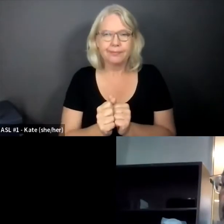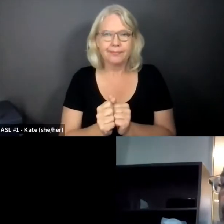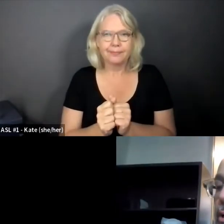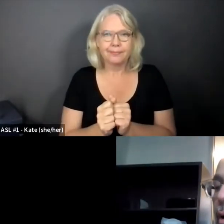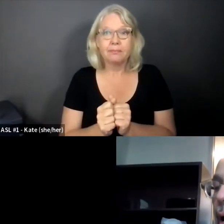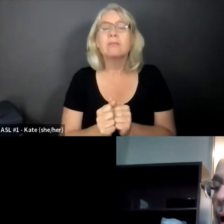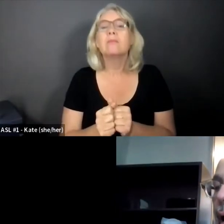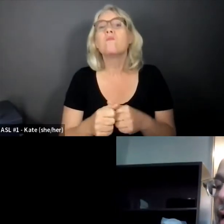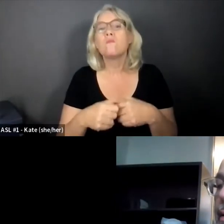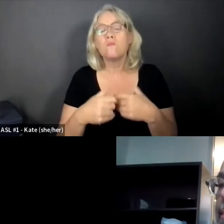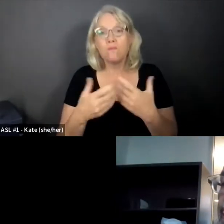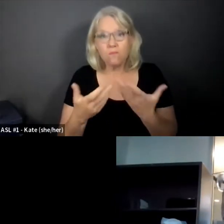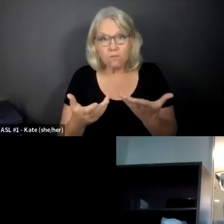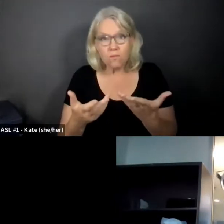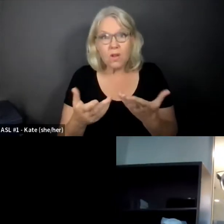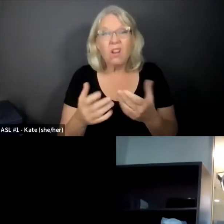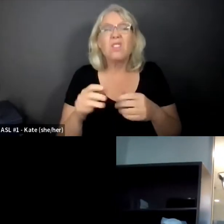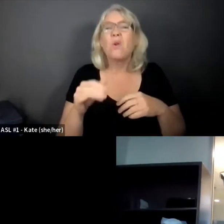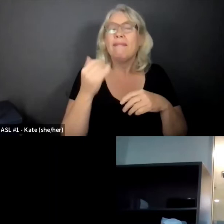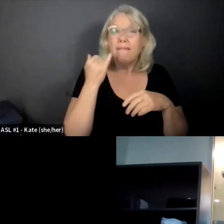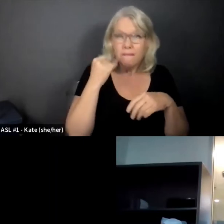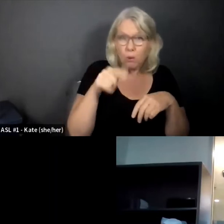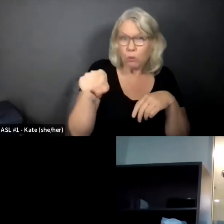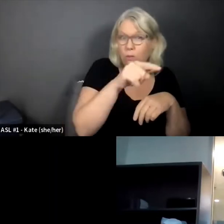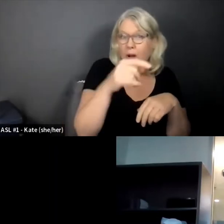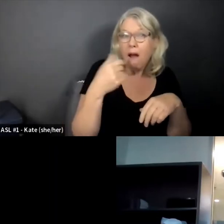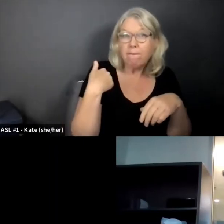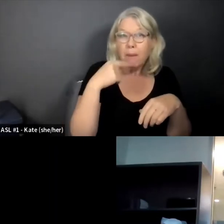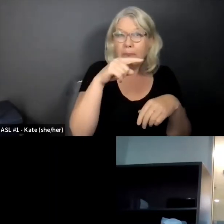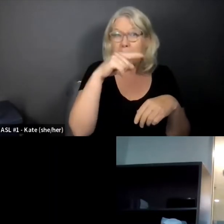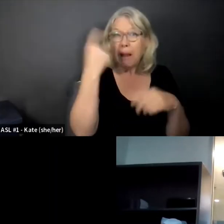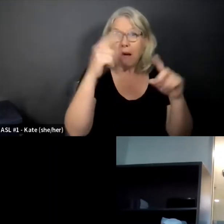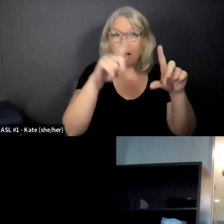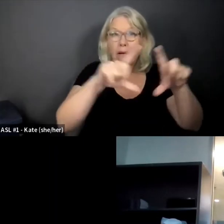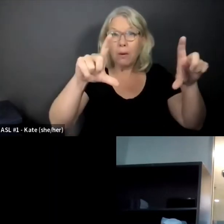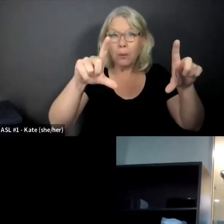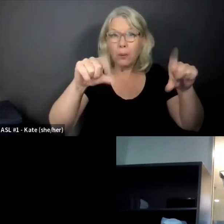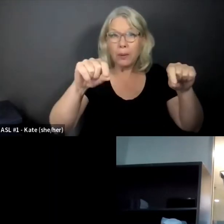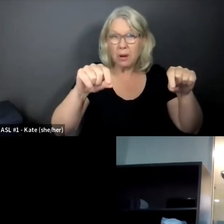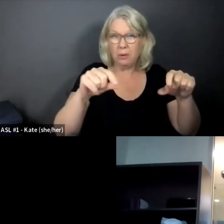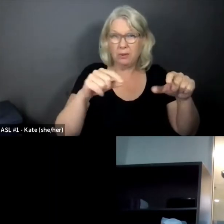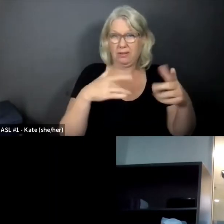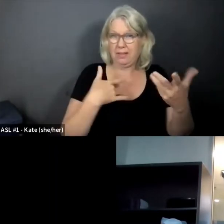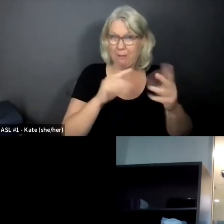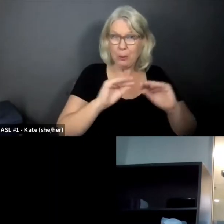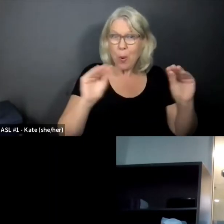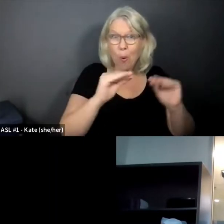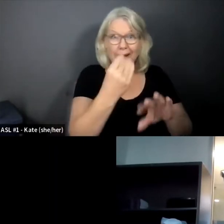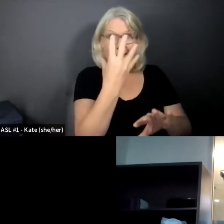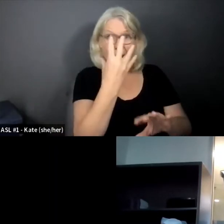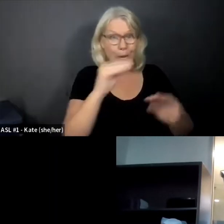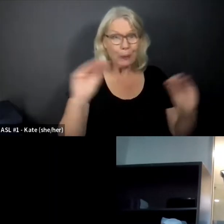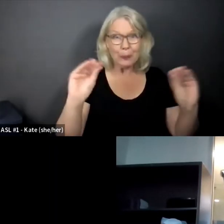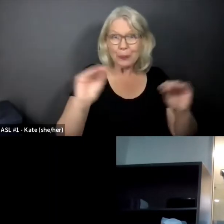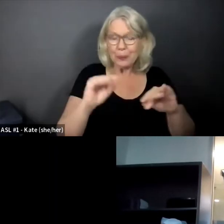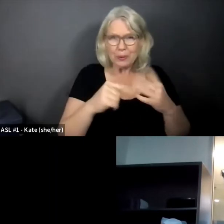YOU CAN ALSO HIDE NON-VIDEO PARTICIPANTS BY RIGHT CLICKING ON ANY PARTICIPANT THAT EITHER